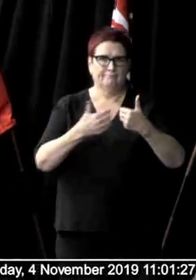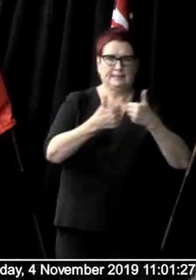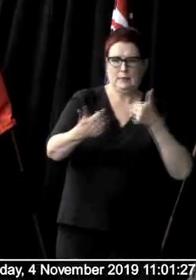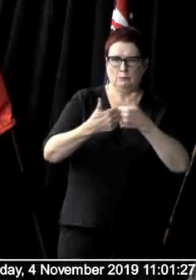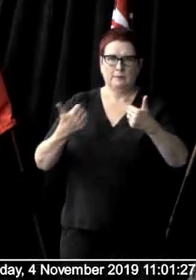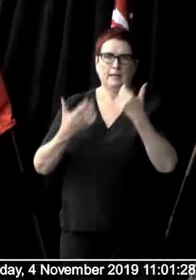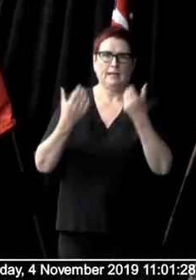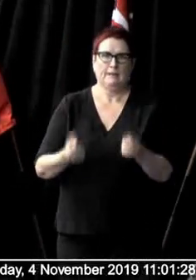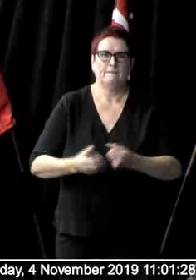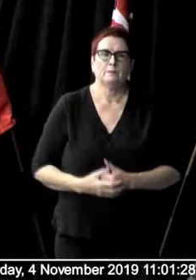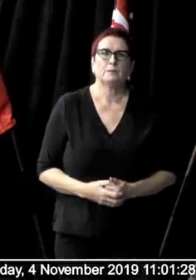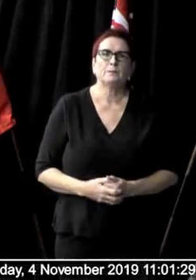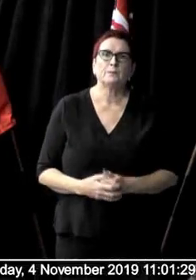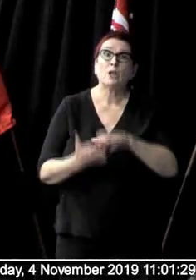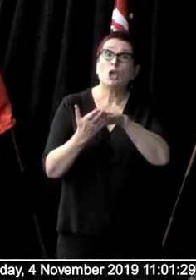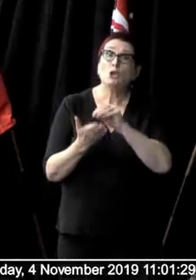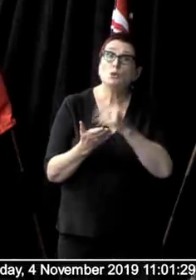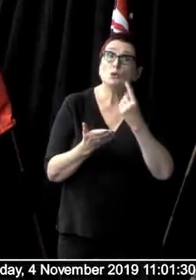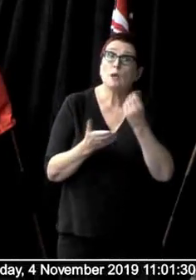Of those students with disability who attend mainstream schools,